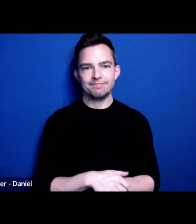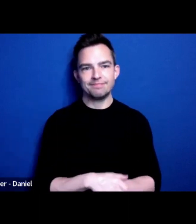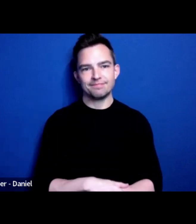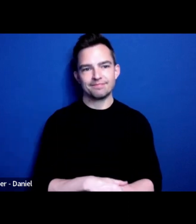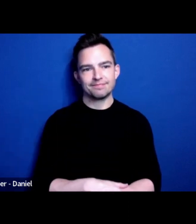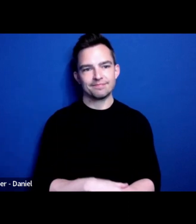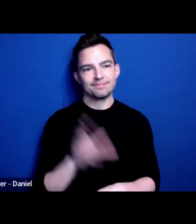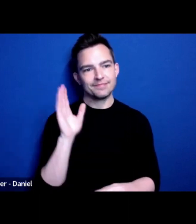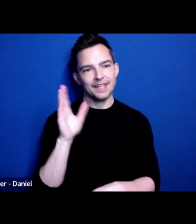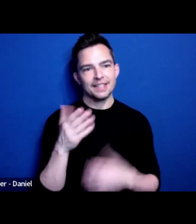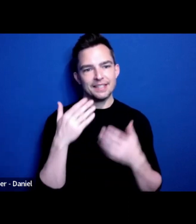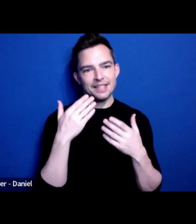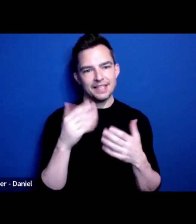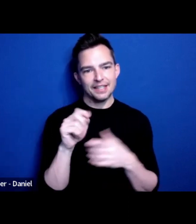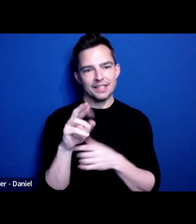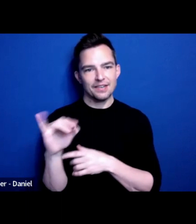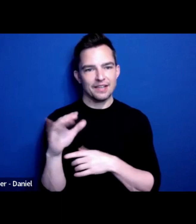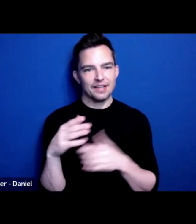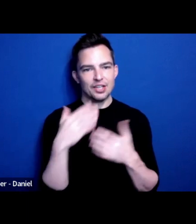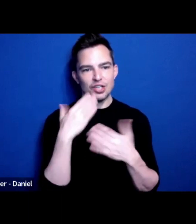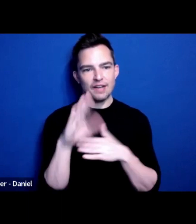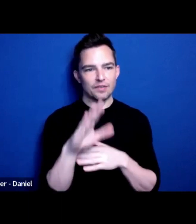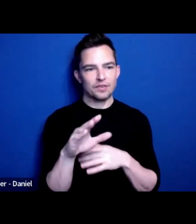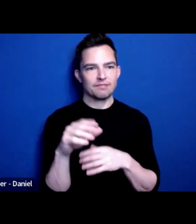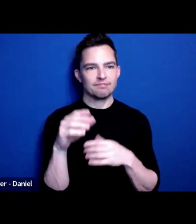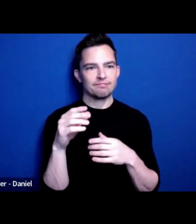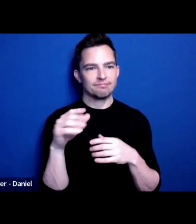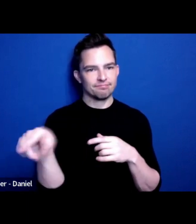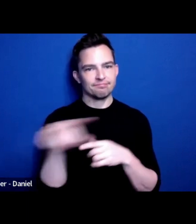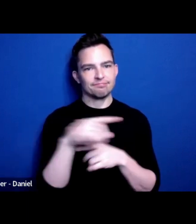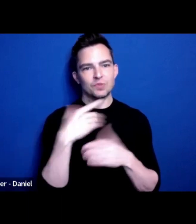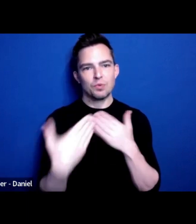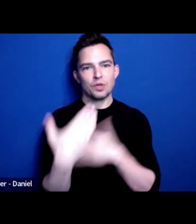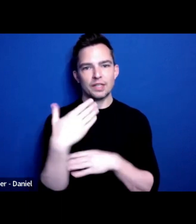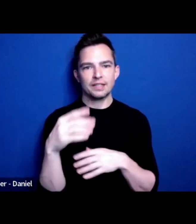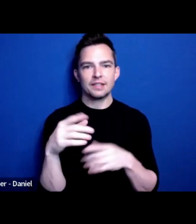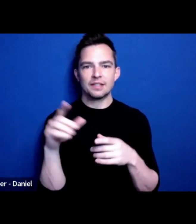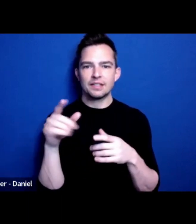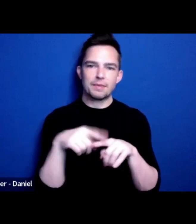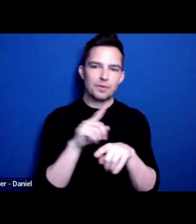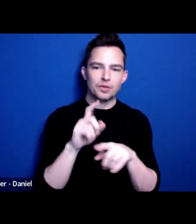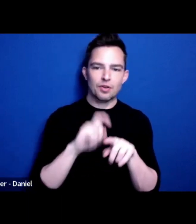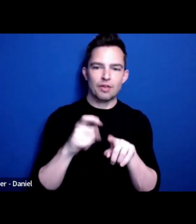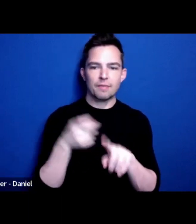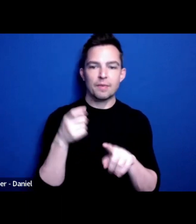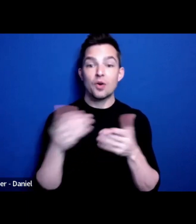Hi, thank you, Terry. Good afternoon or good morning depending on where you're calling in from Welcome to the Administration for Community